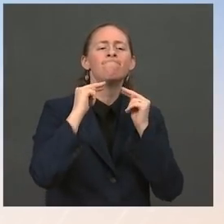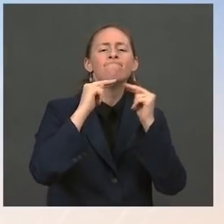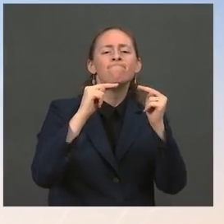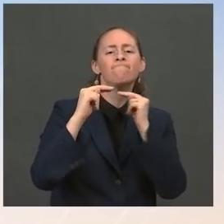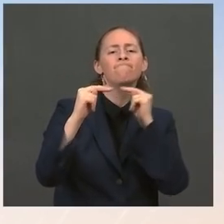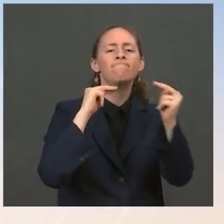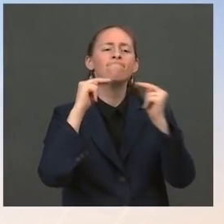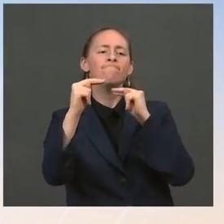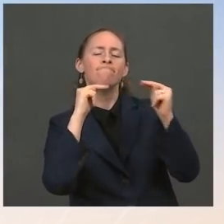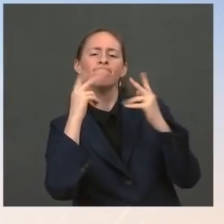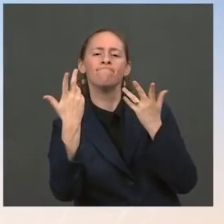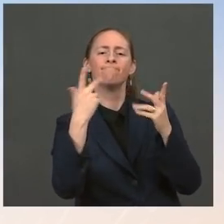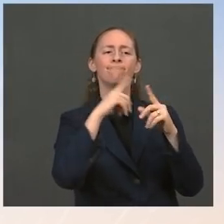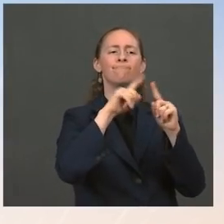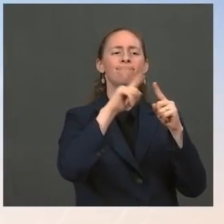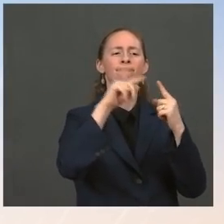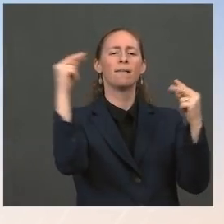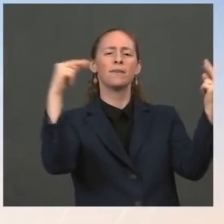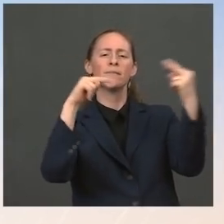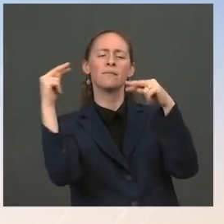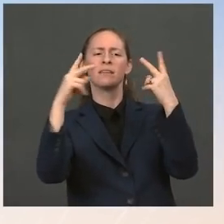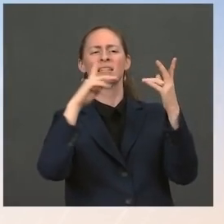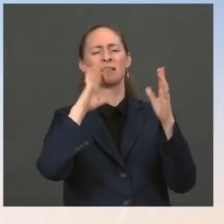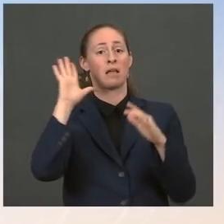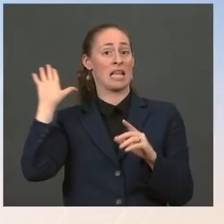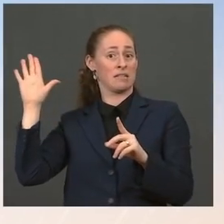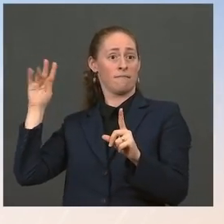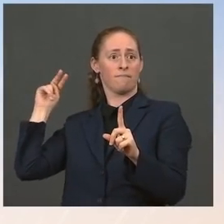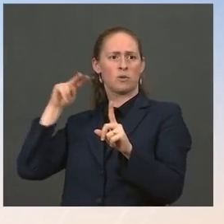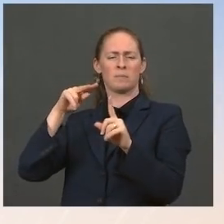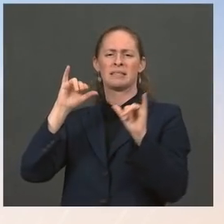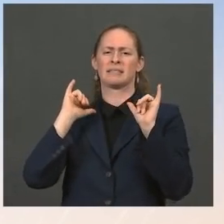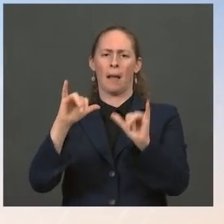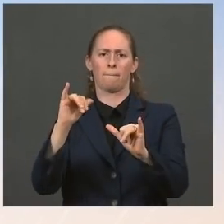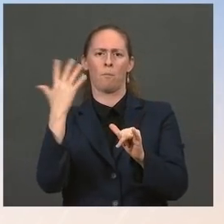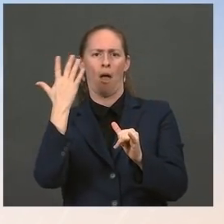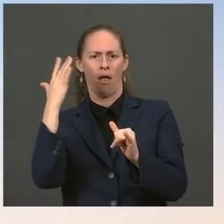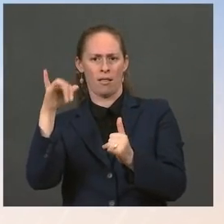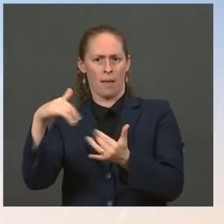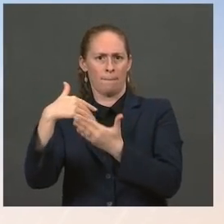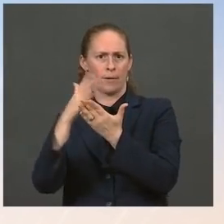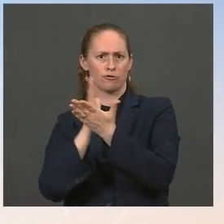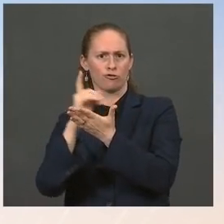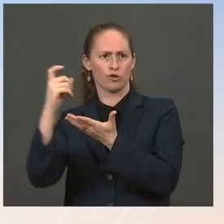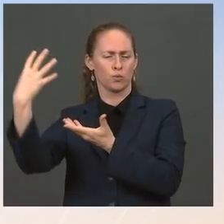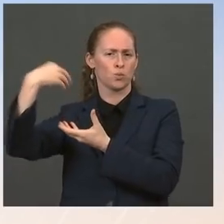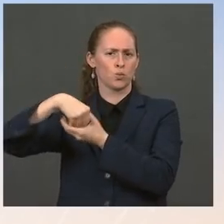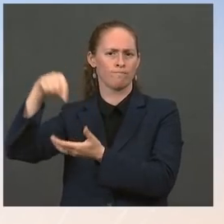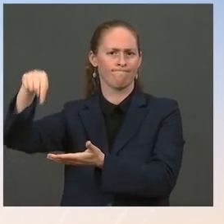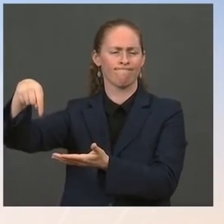His view remains what is reflected in his budget, which is that getting rid of -- which he released in May --